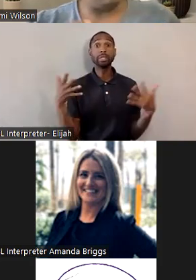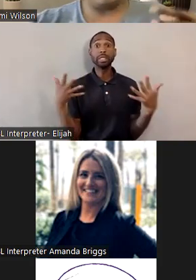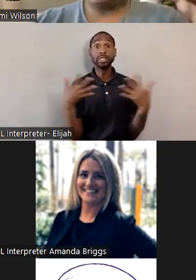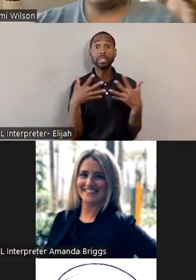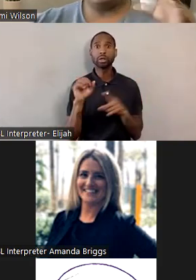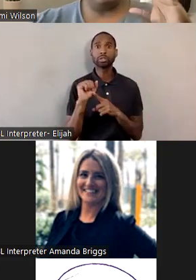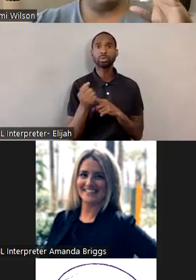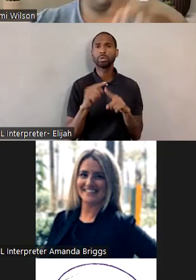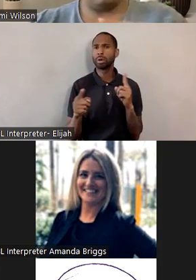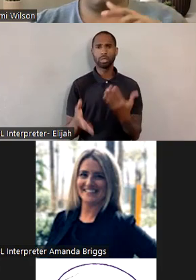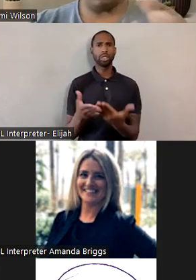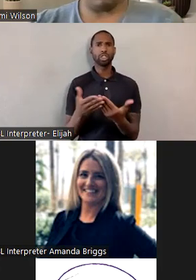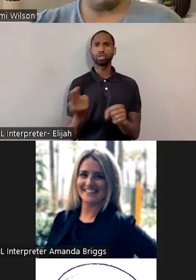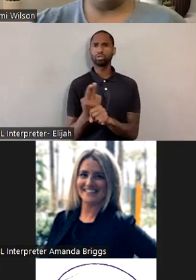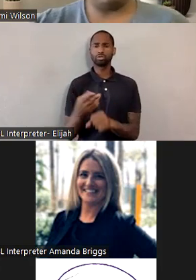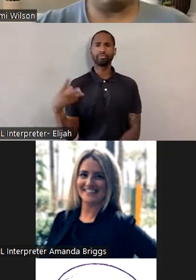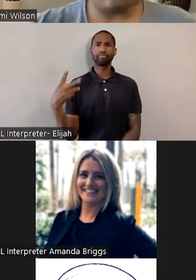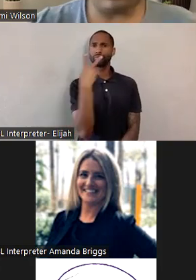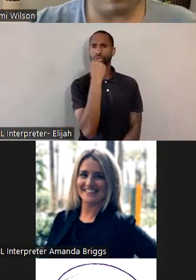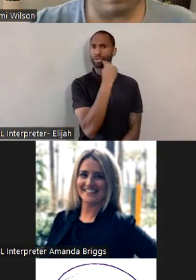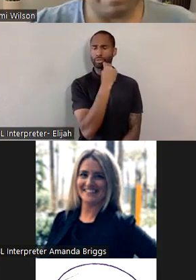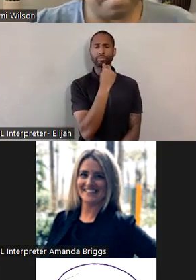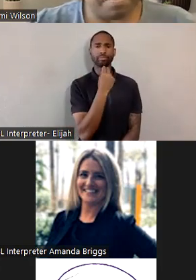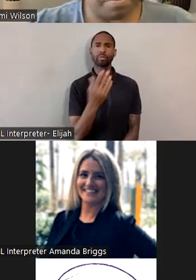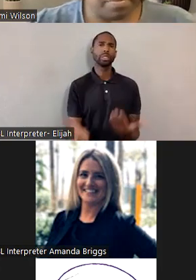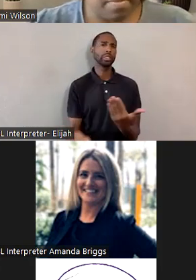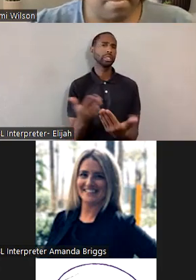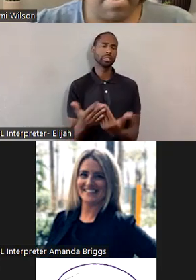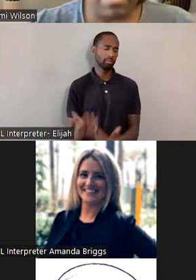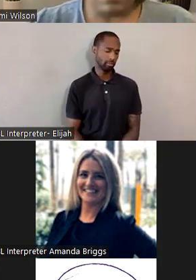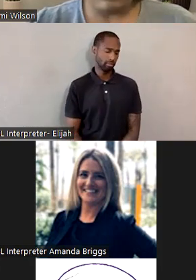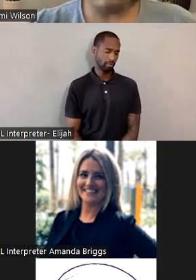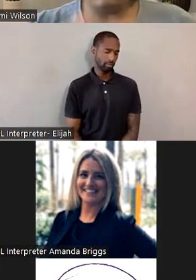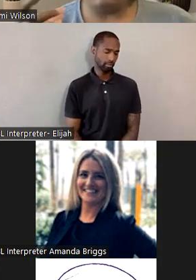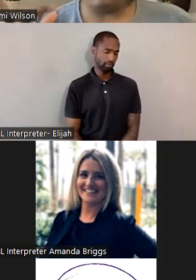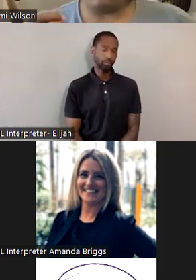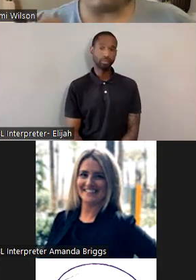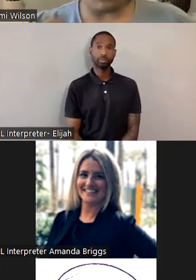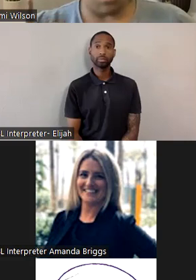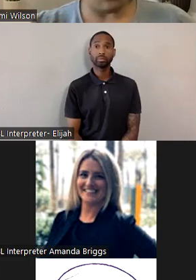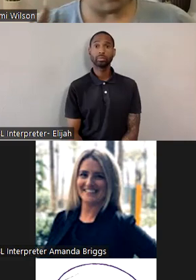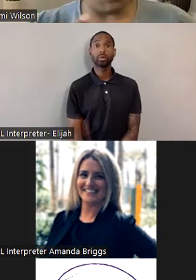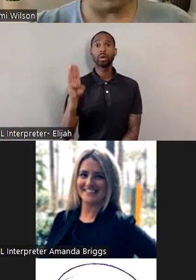it's very easy to administer. And Jami, this is Brandy, I'm sorry